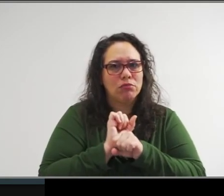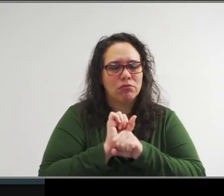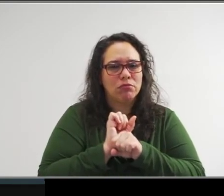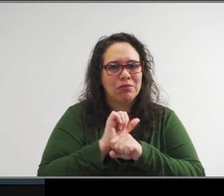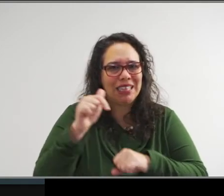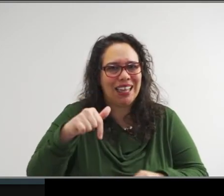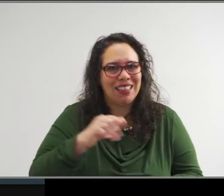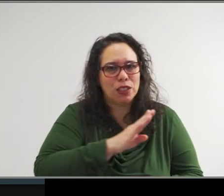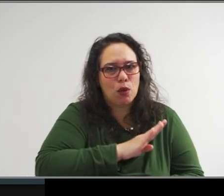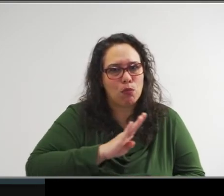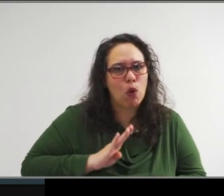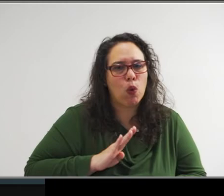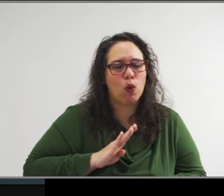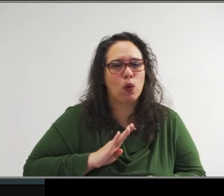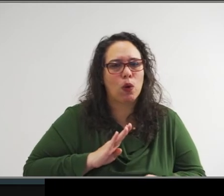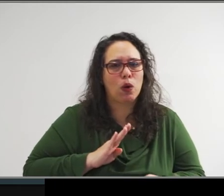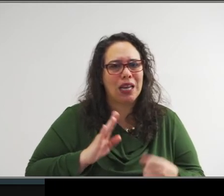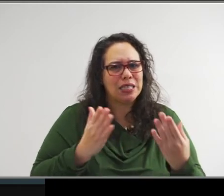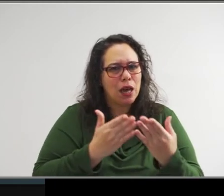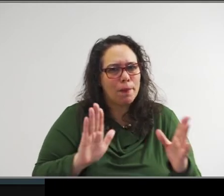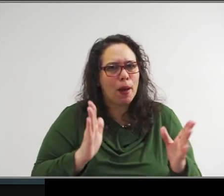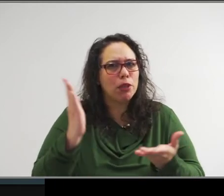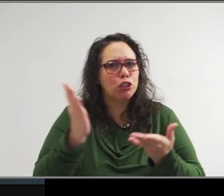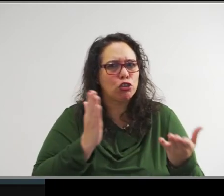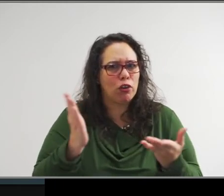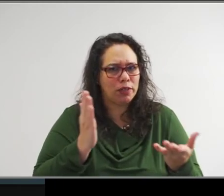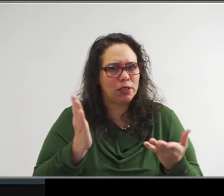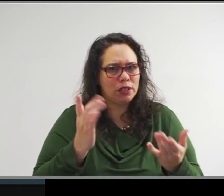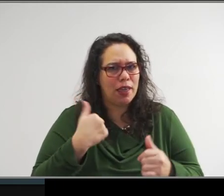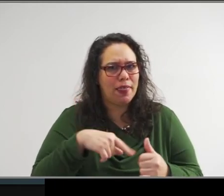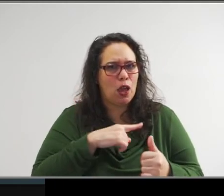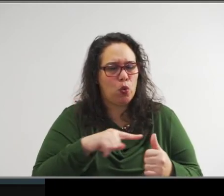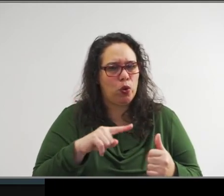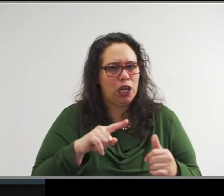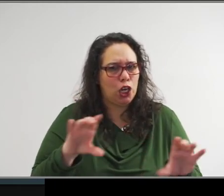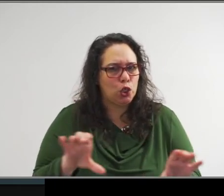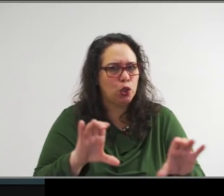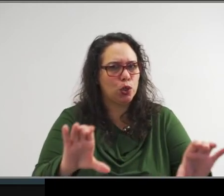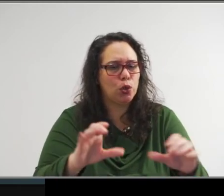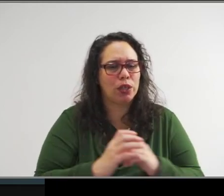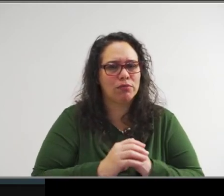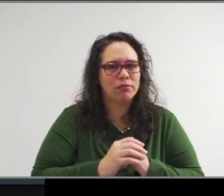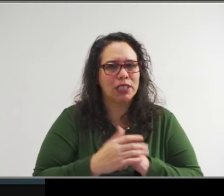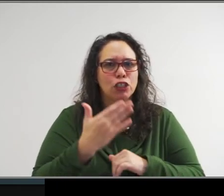this public service that we're all performing here and the good work that we do because of our community.